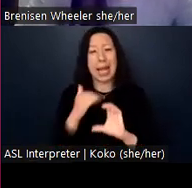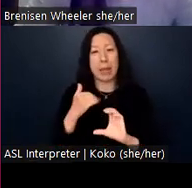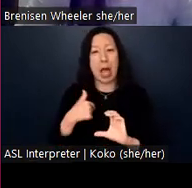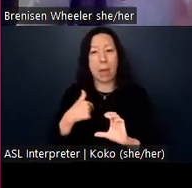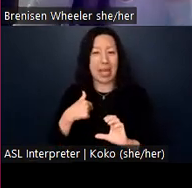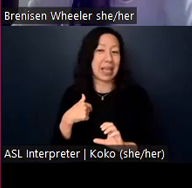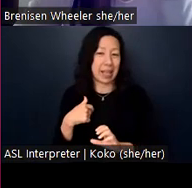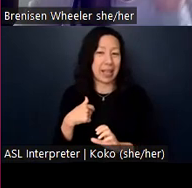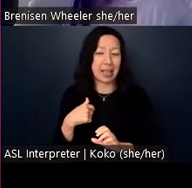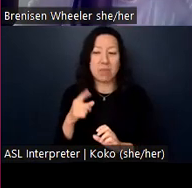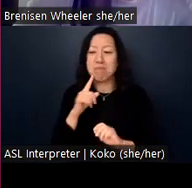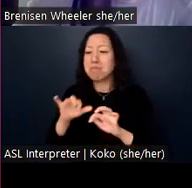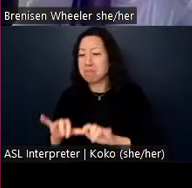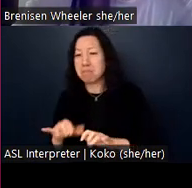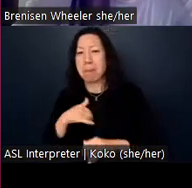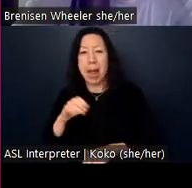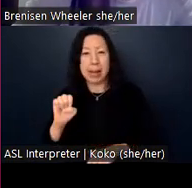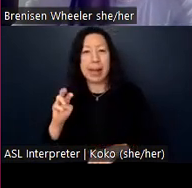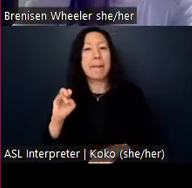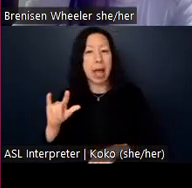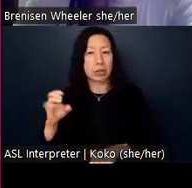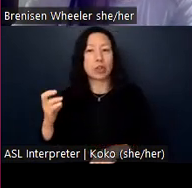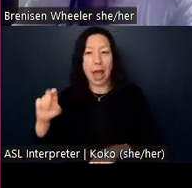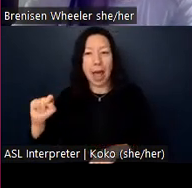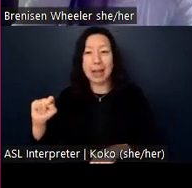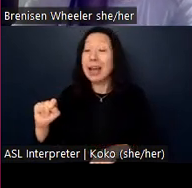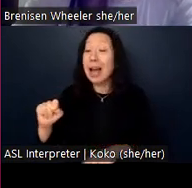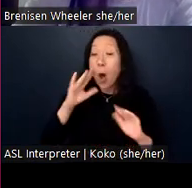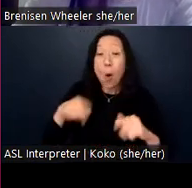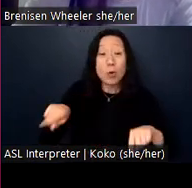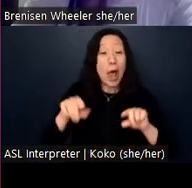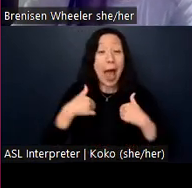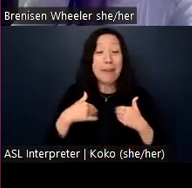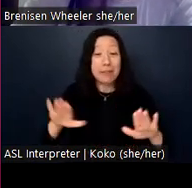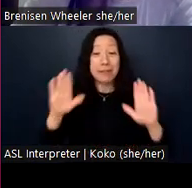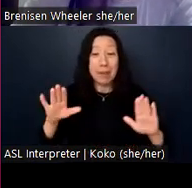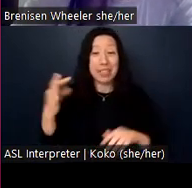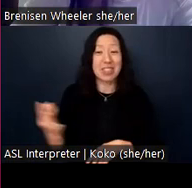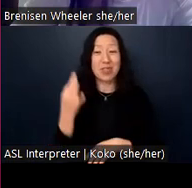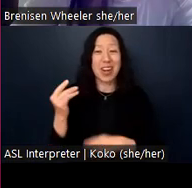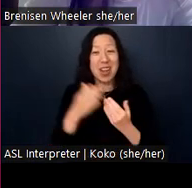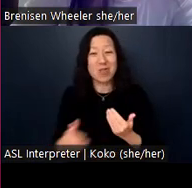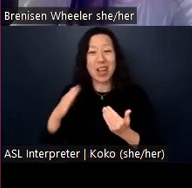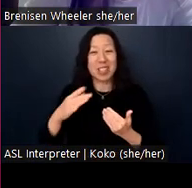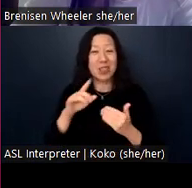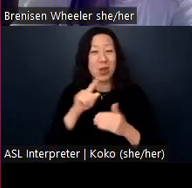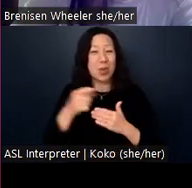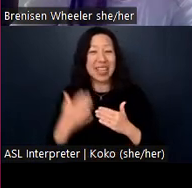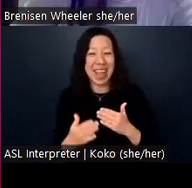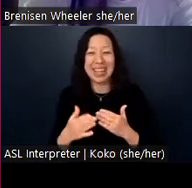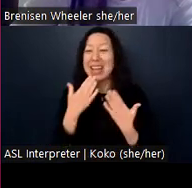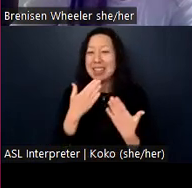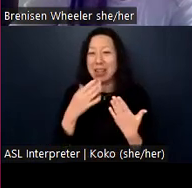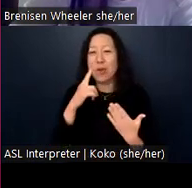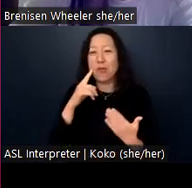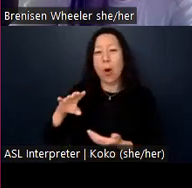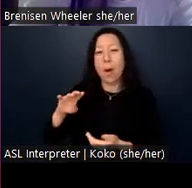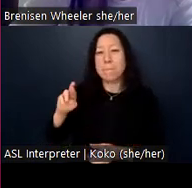13:33:02 And again. I hope you have a fabulous Friday and rest of your weekend.